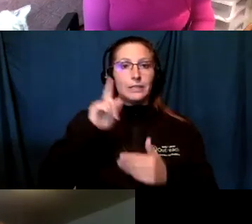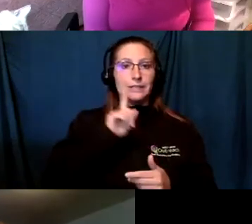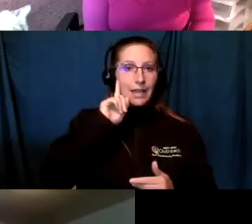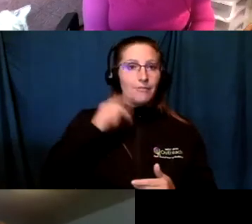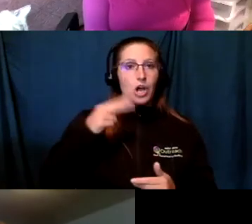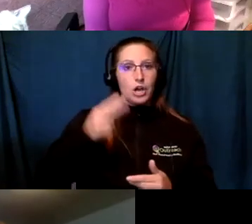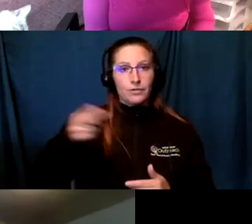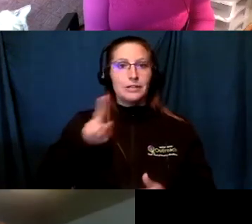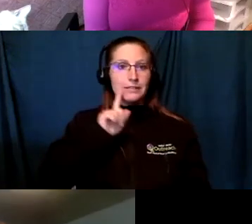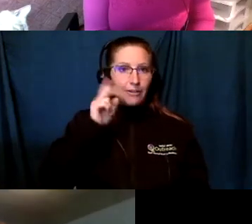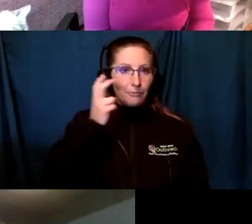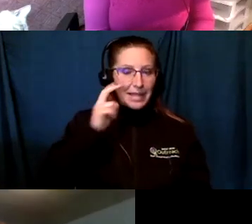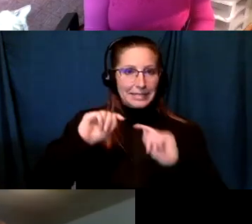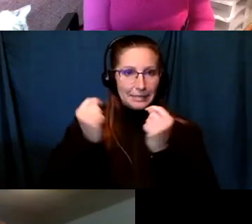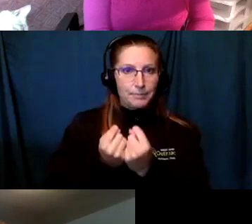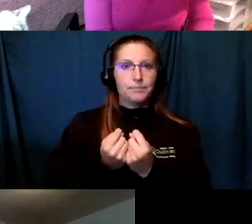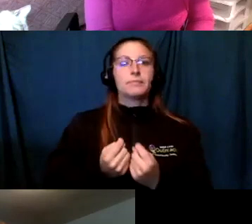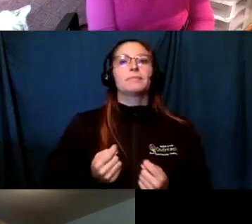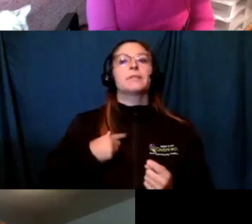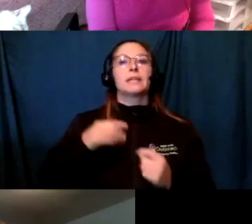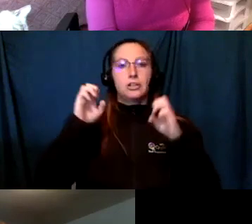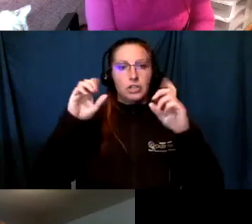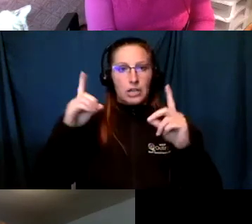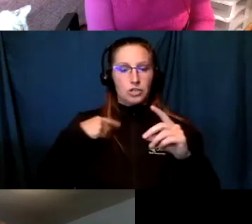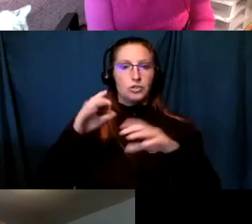This morning for our professional development we have Elizabeth Seeliger,